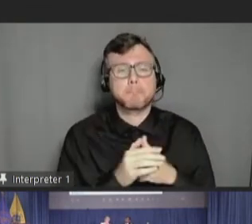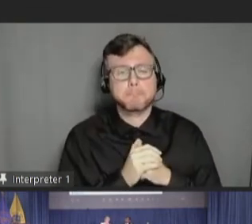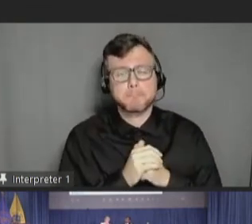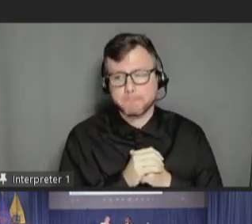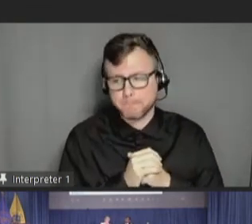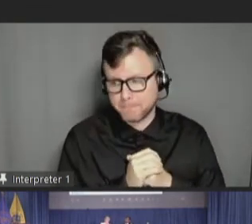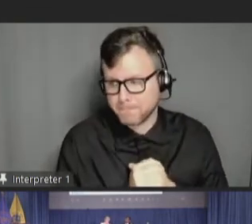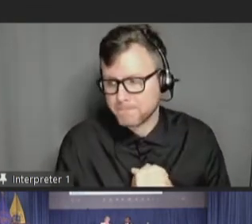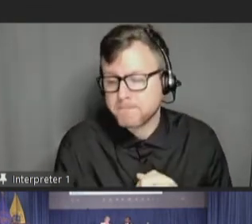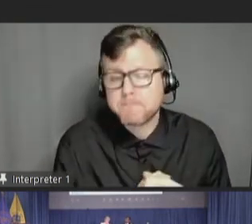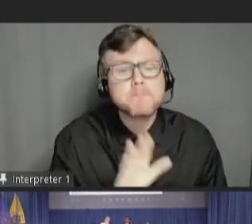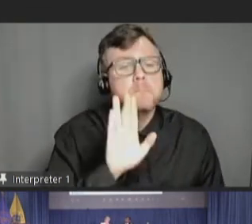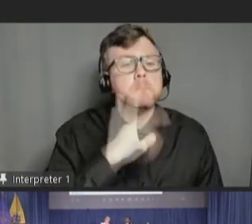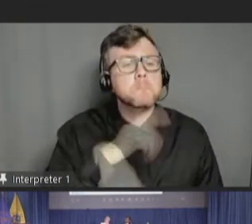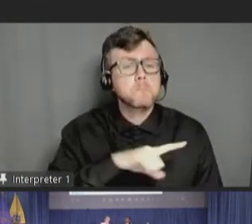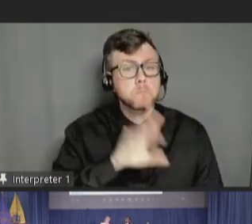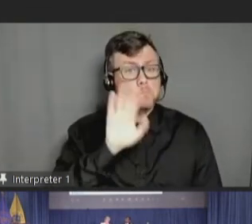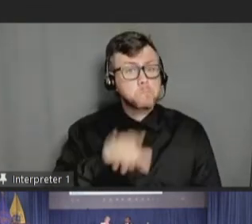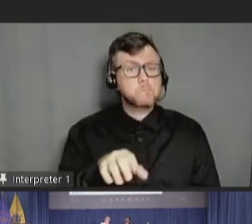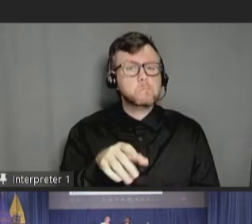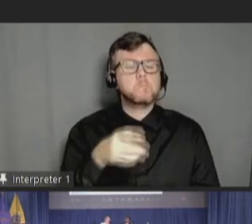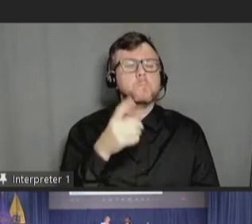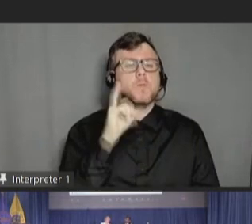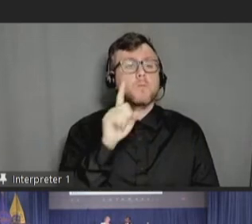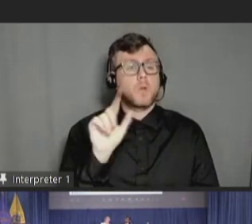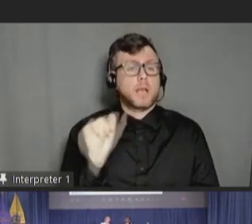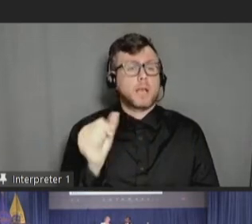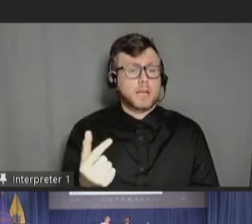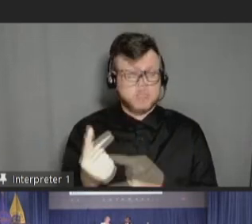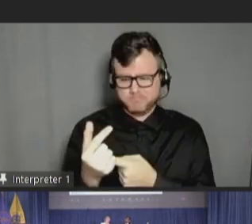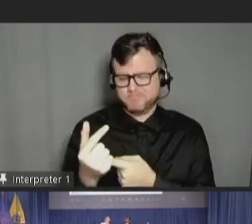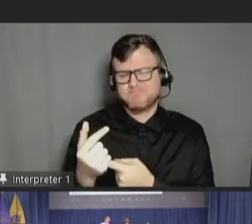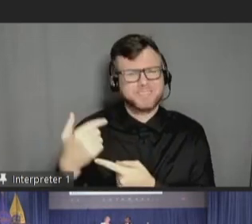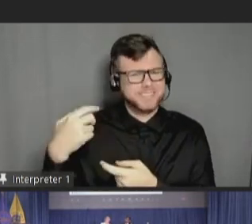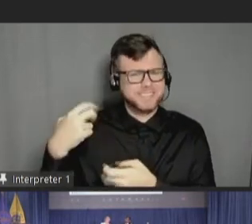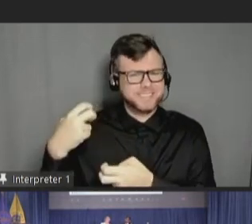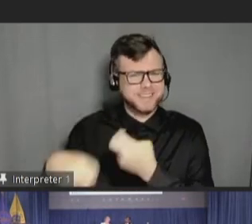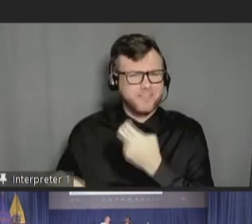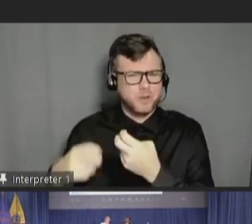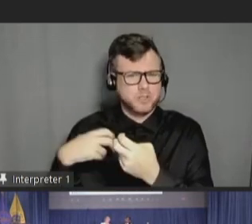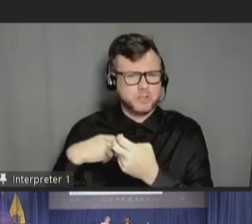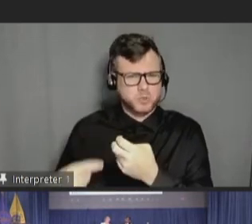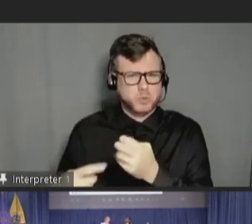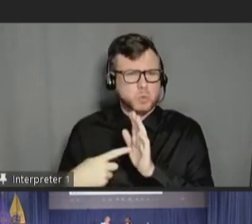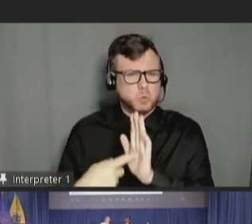we know that for antigens that are very difficult to express, like the ones in the picture,